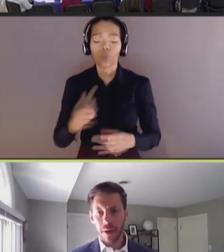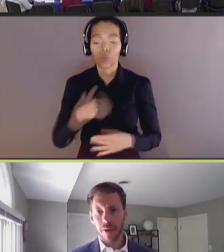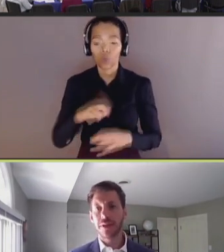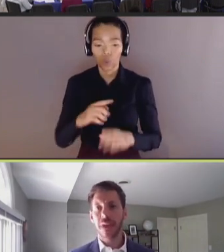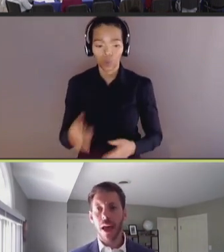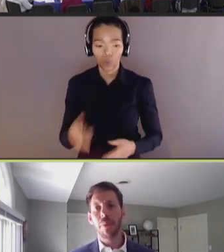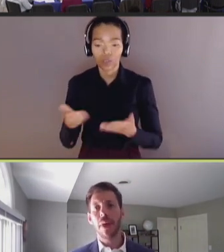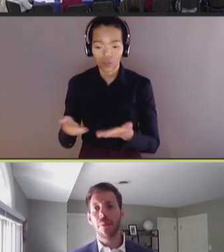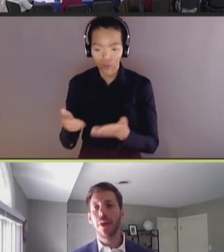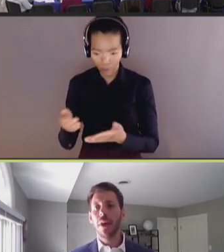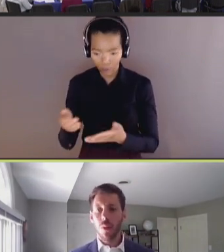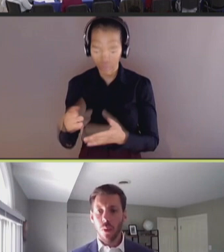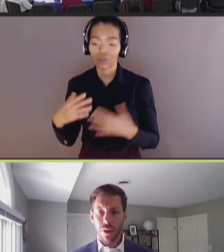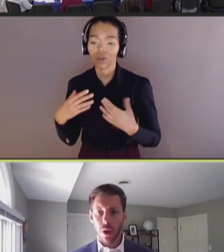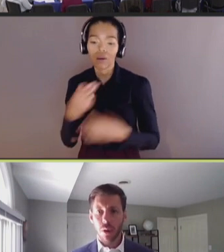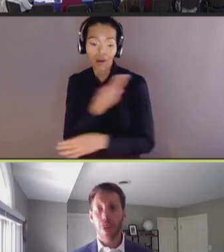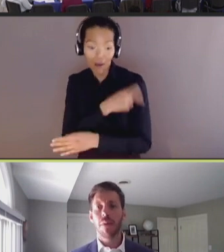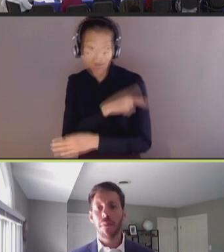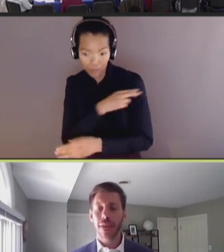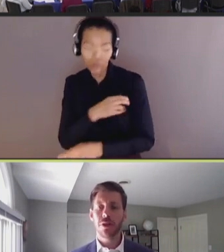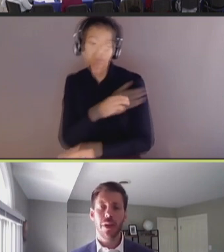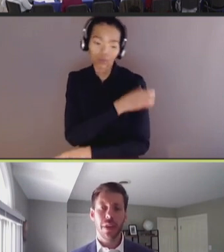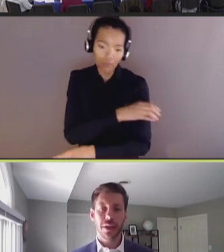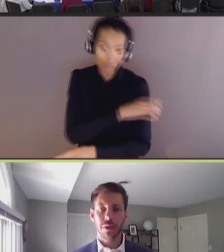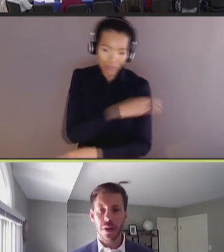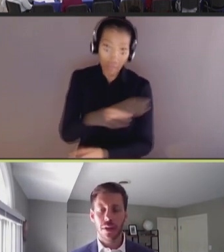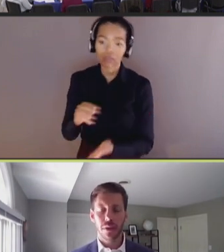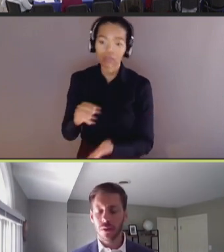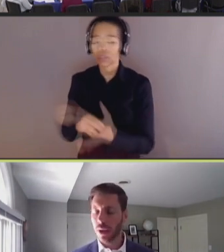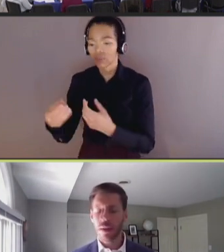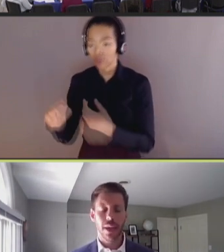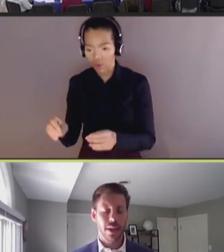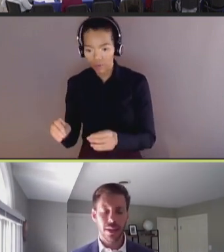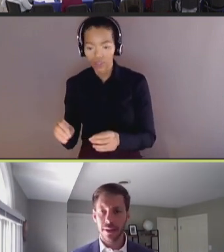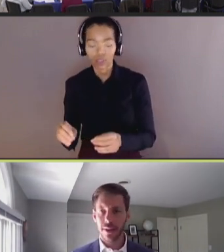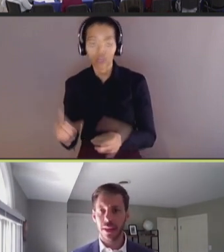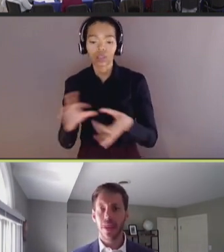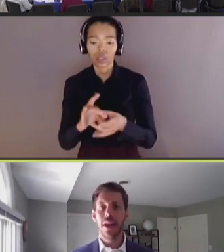partners to help them with the coding, make sure that things are done quickly and easily,